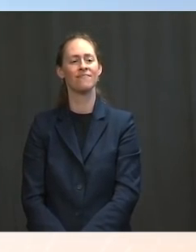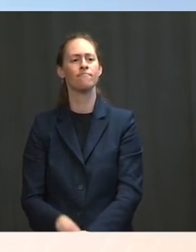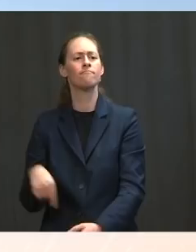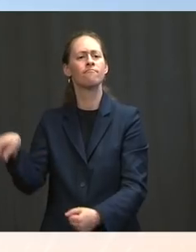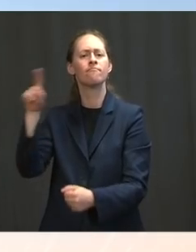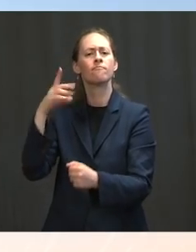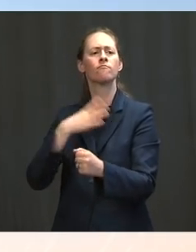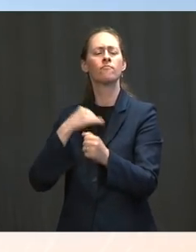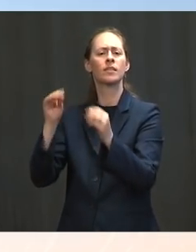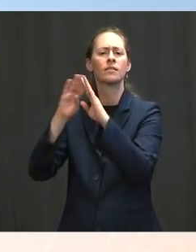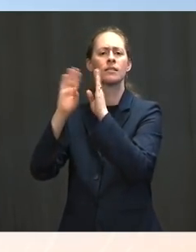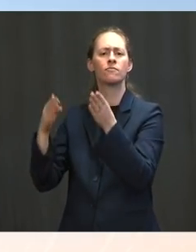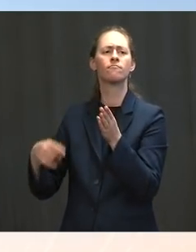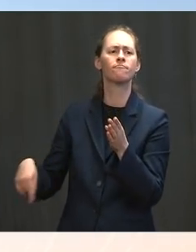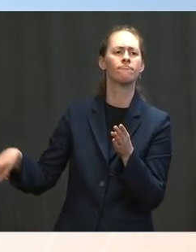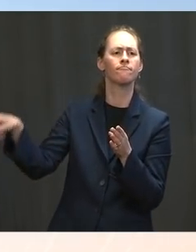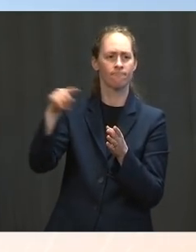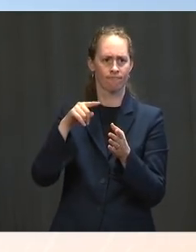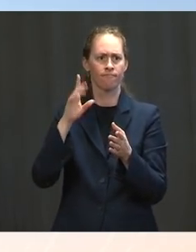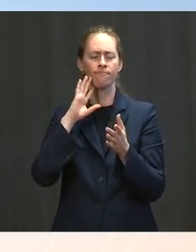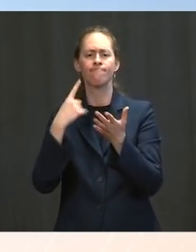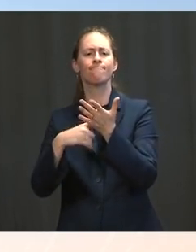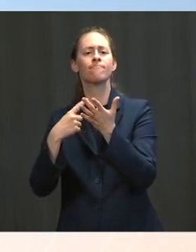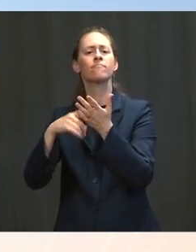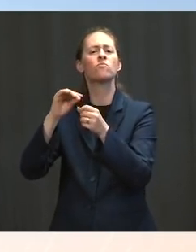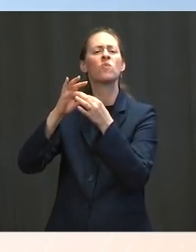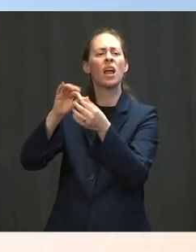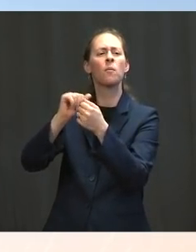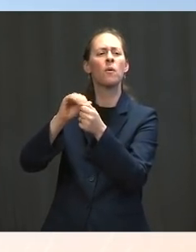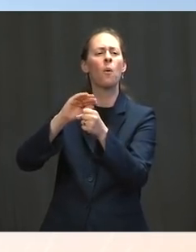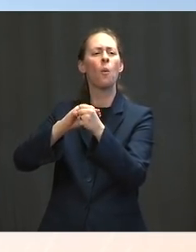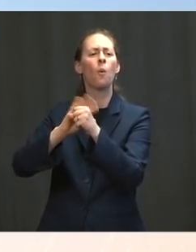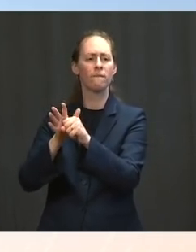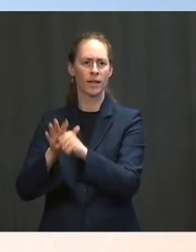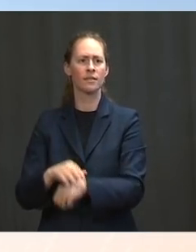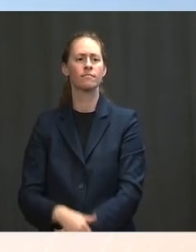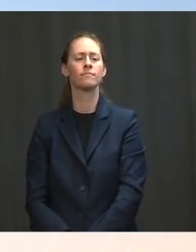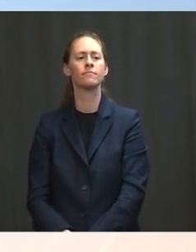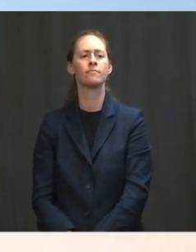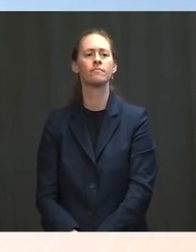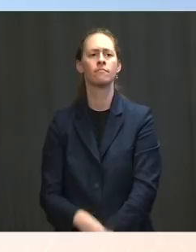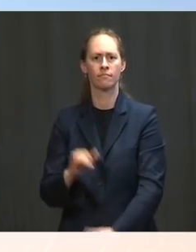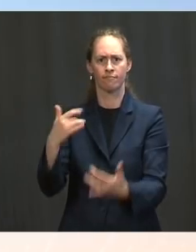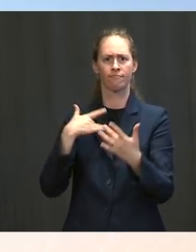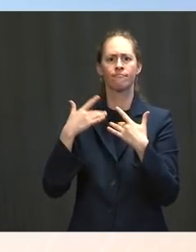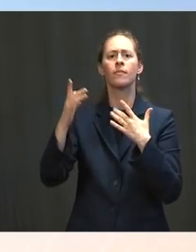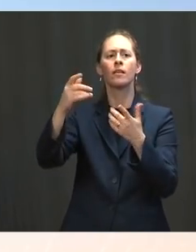these surge response teams to go into states and communities with low vaccination rates and rising cases.